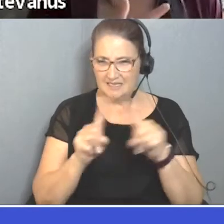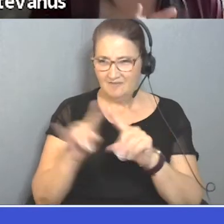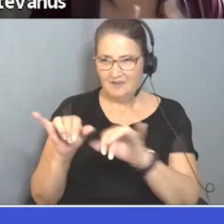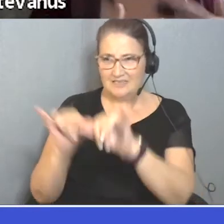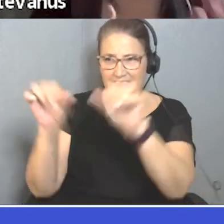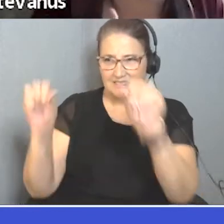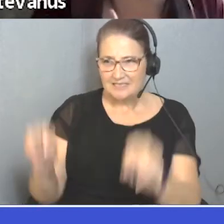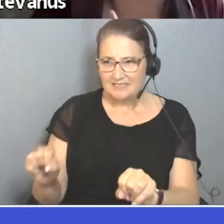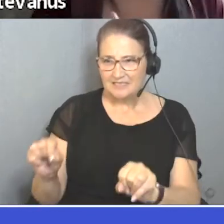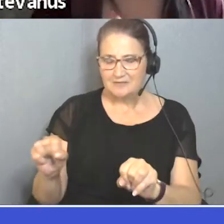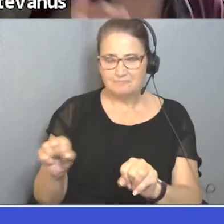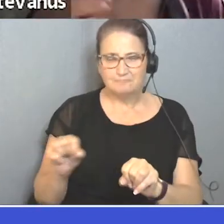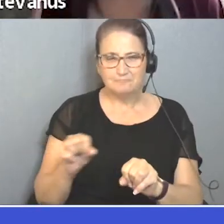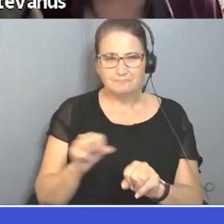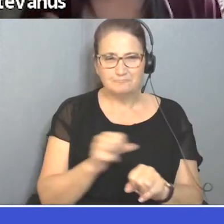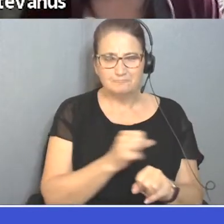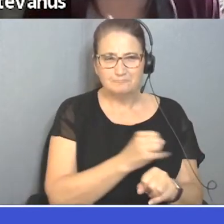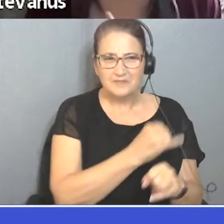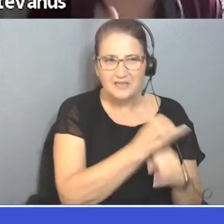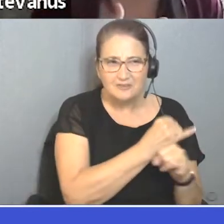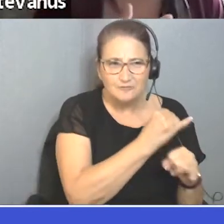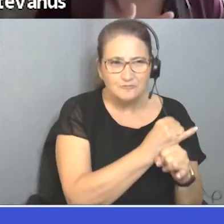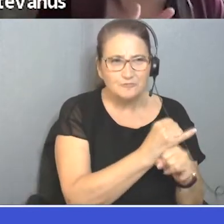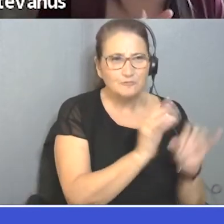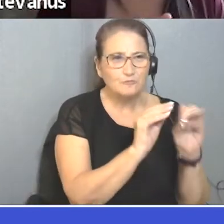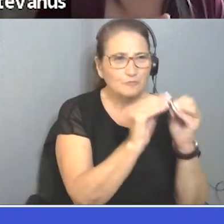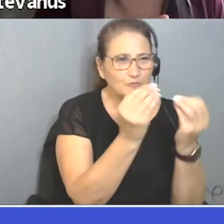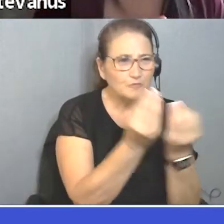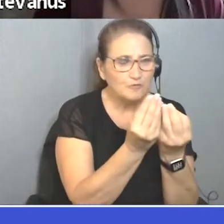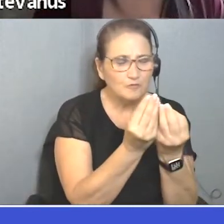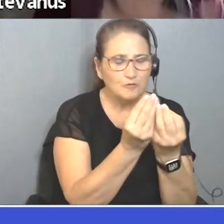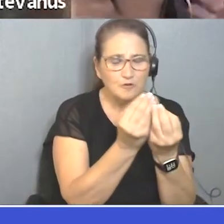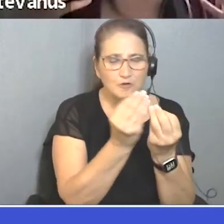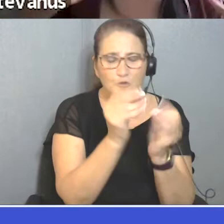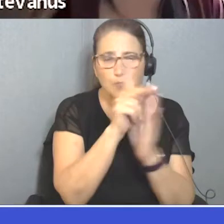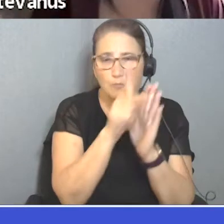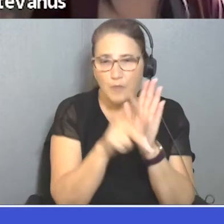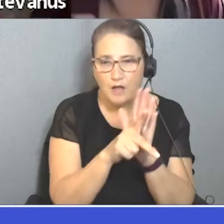systems. In institutions, in organizations, and